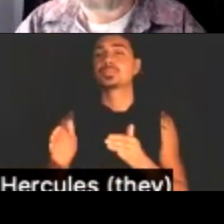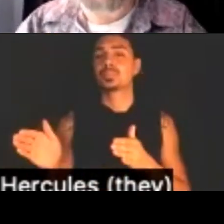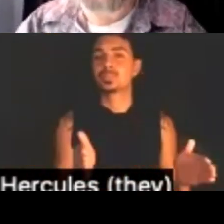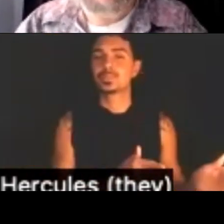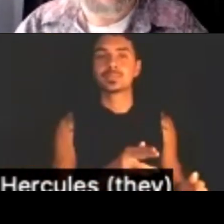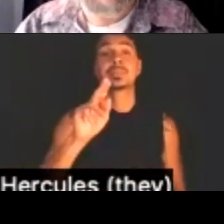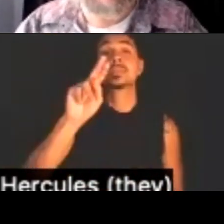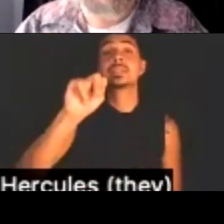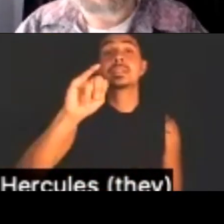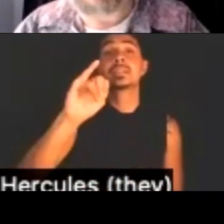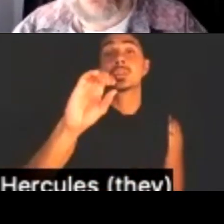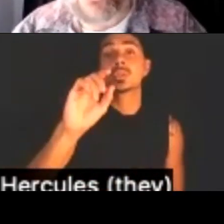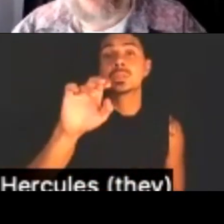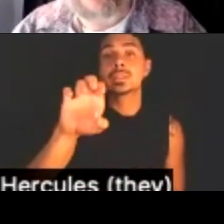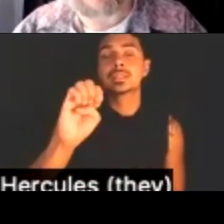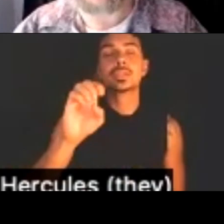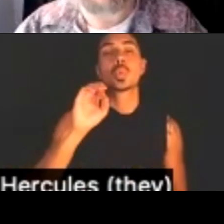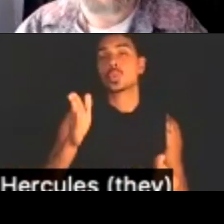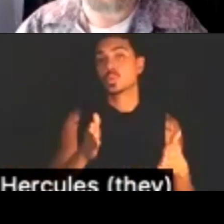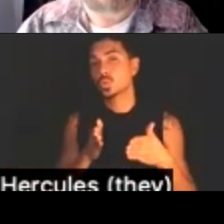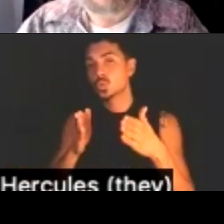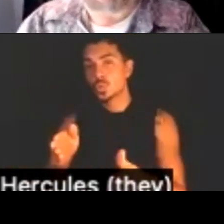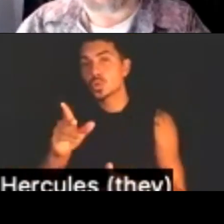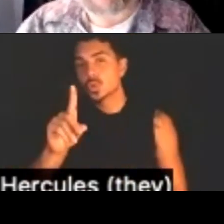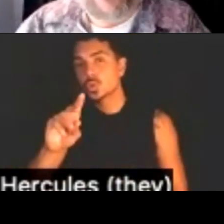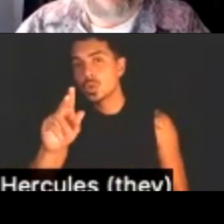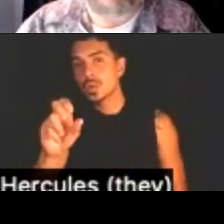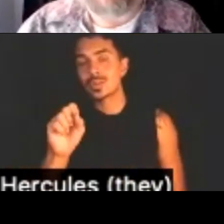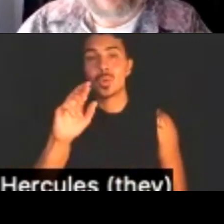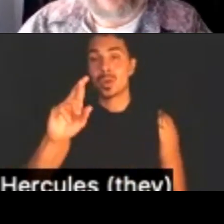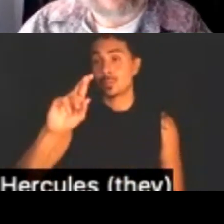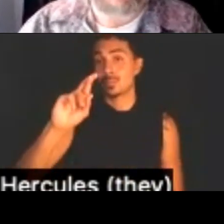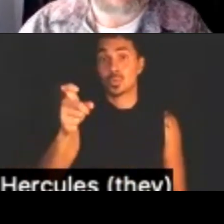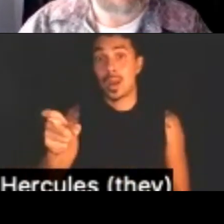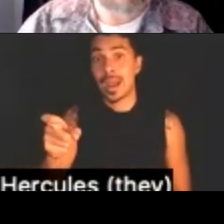or non-prescribed drugs or prescribed medications